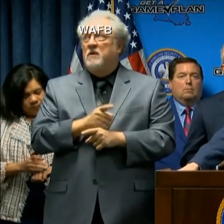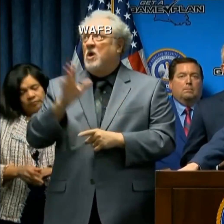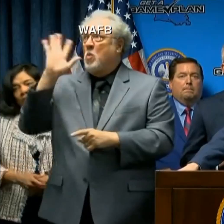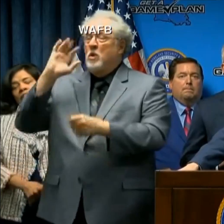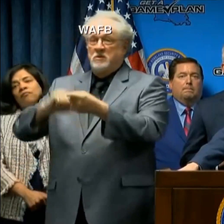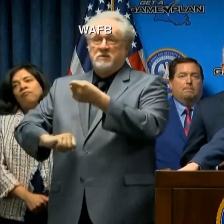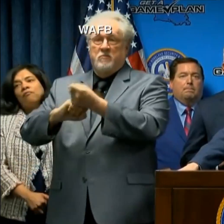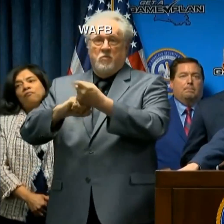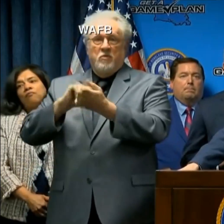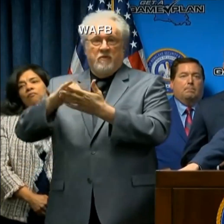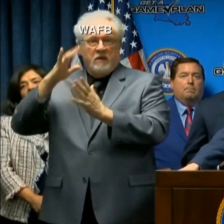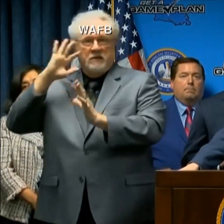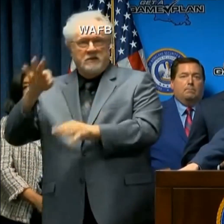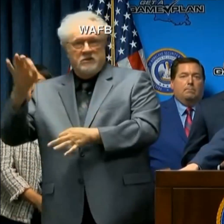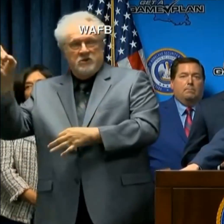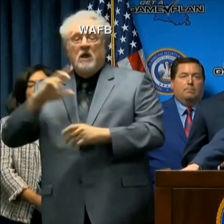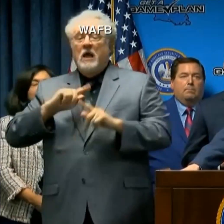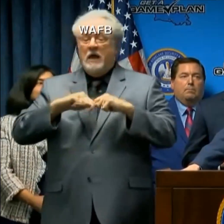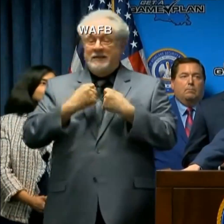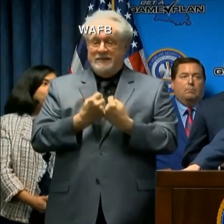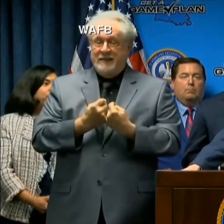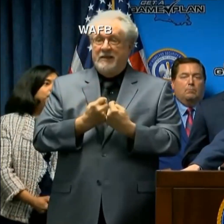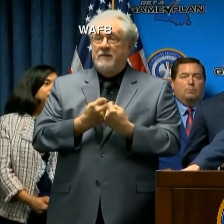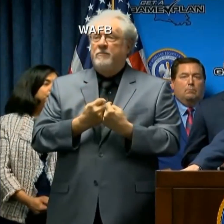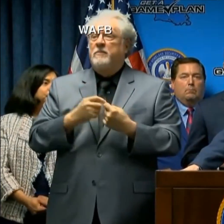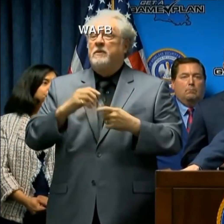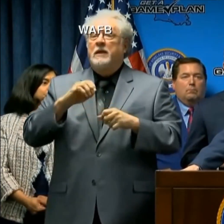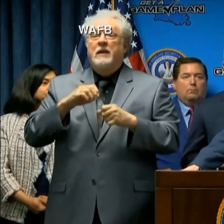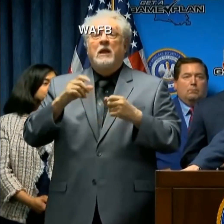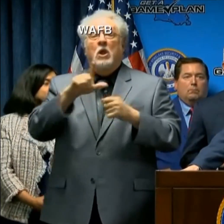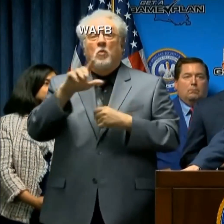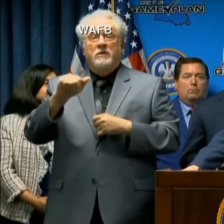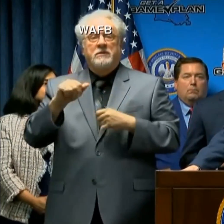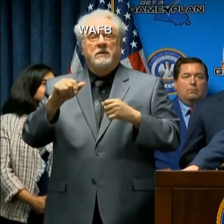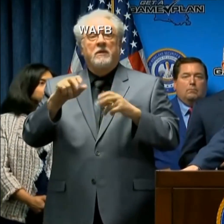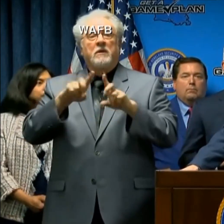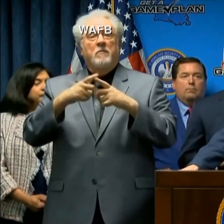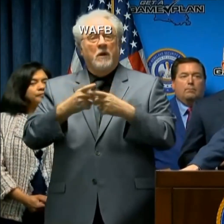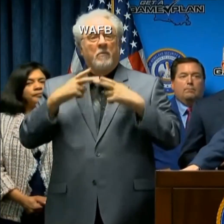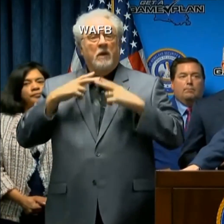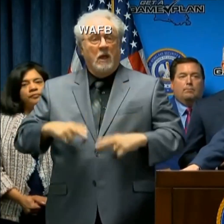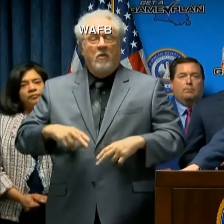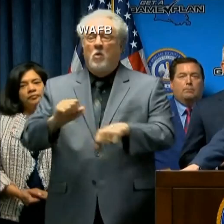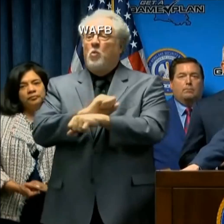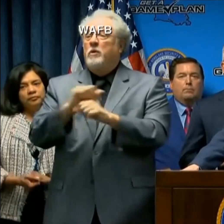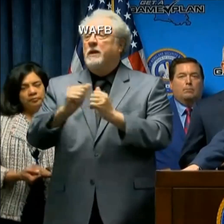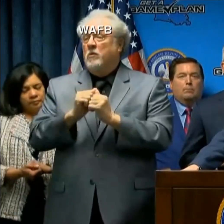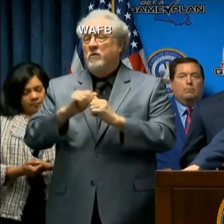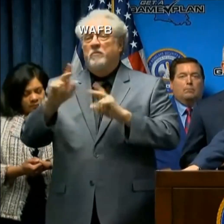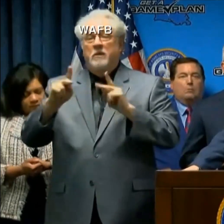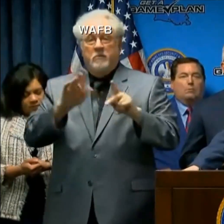with kovat 19 and our team in the Office of Public Health and the Louisiana Department of Health is working with health care providers the individuals